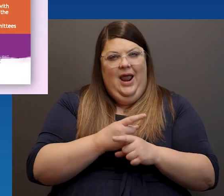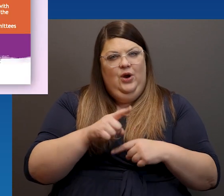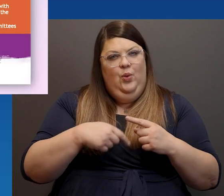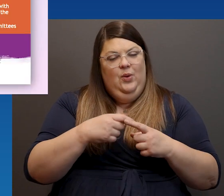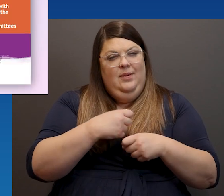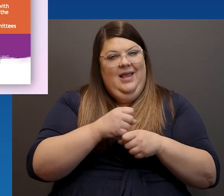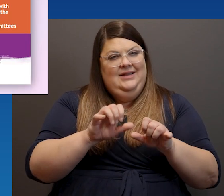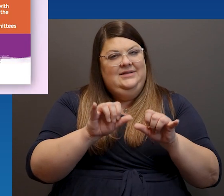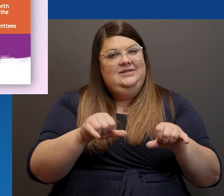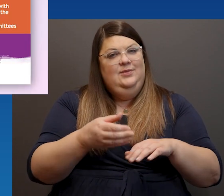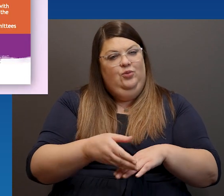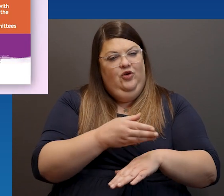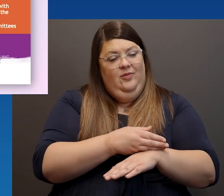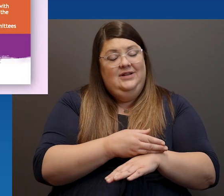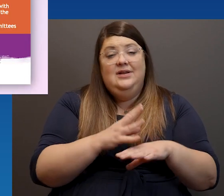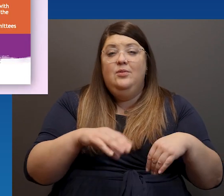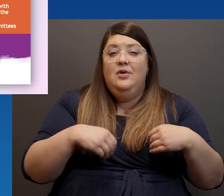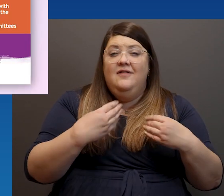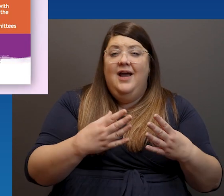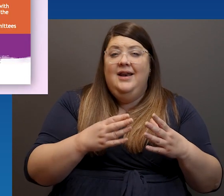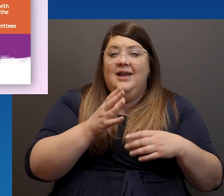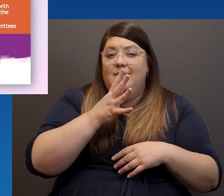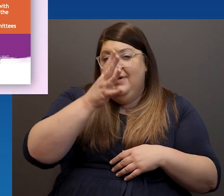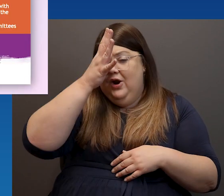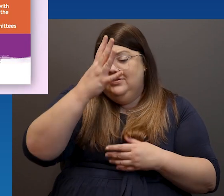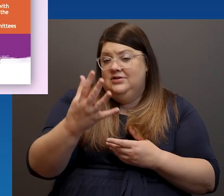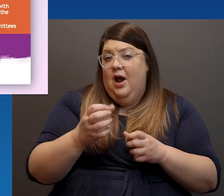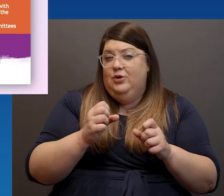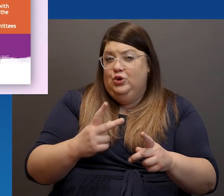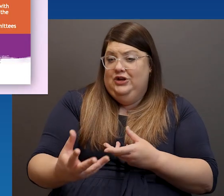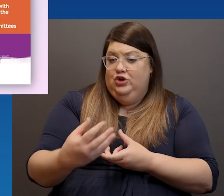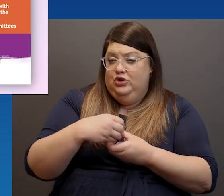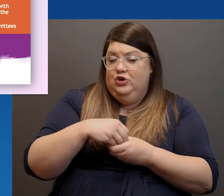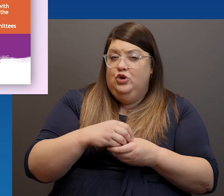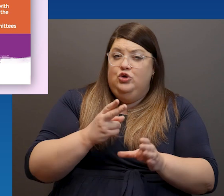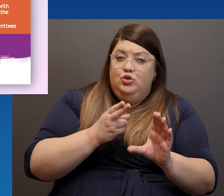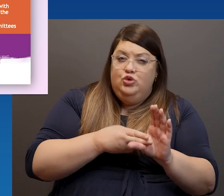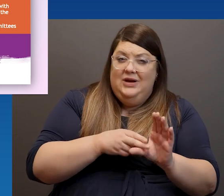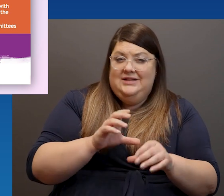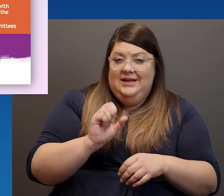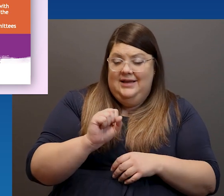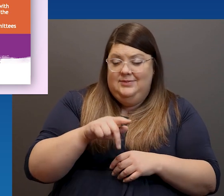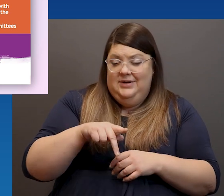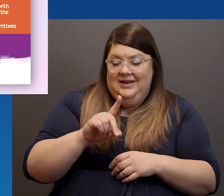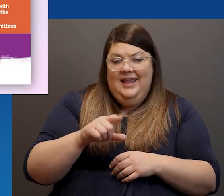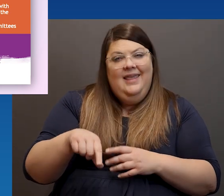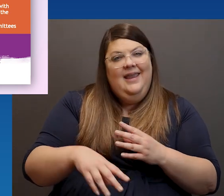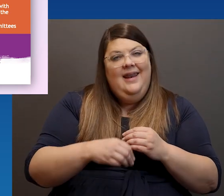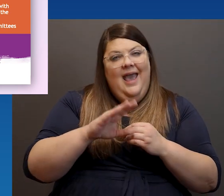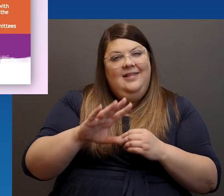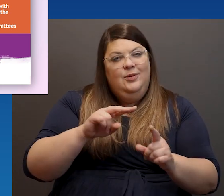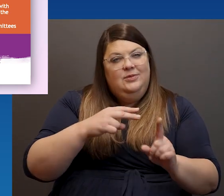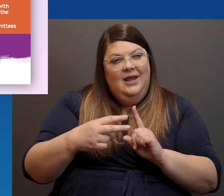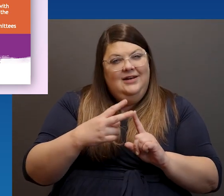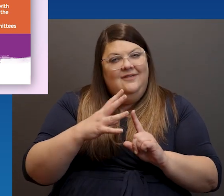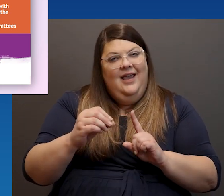By providing parents the opportunity to join CSPD, they can add their perspective and valuable insight to each of these work groups.